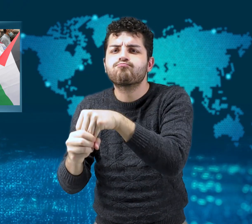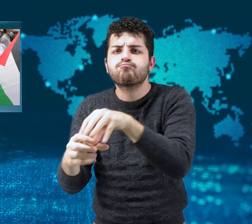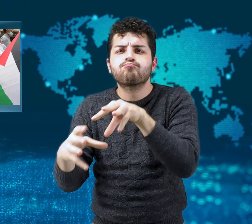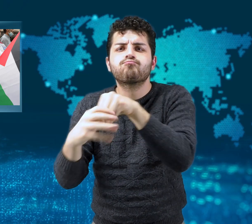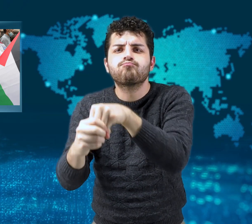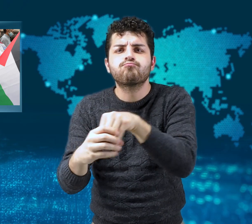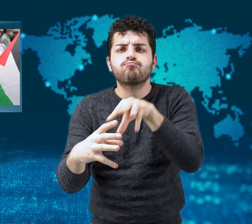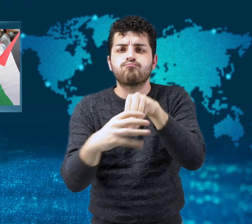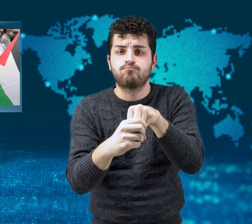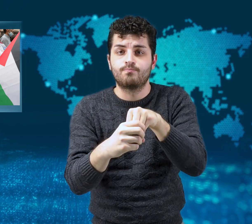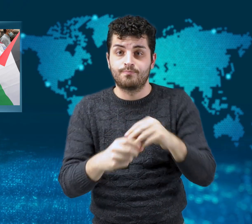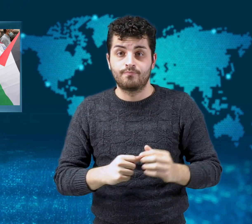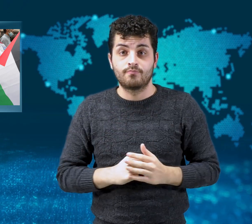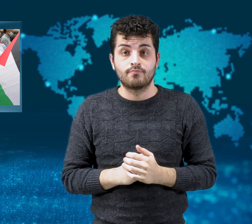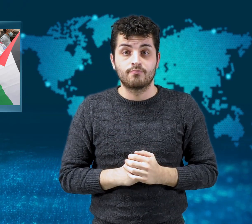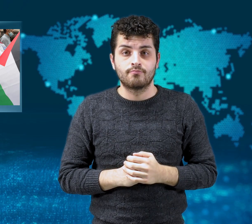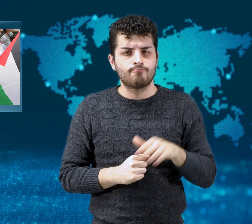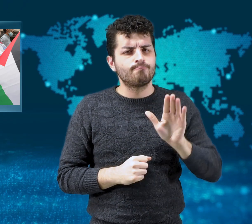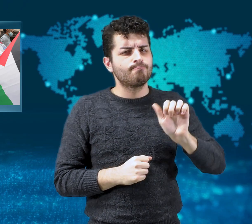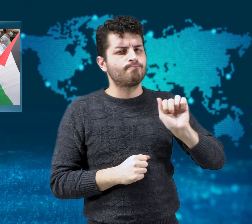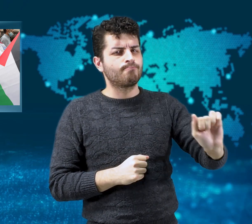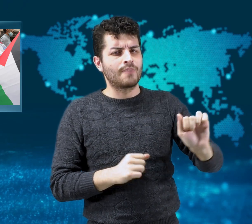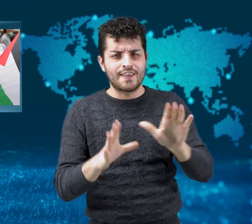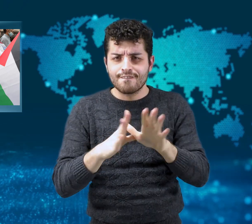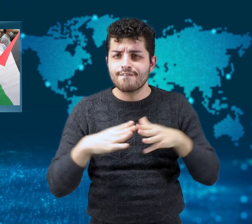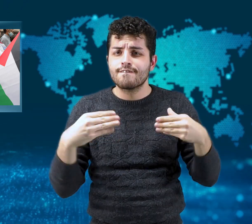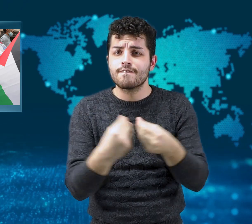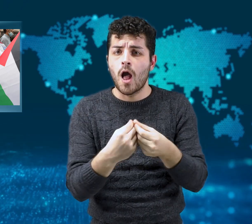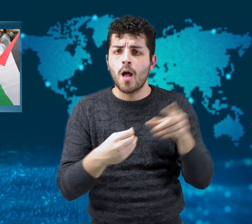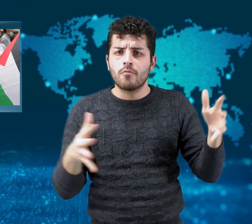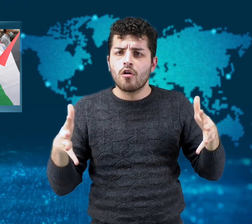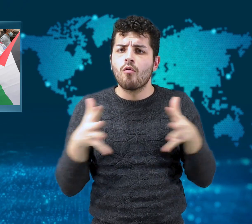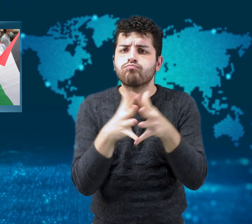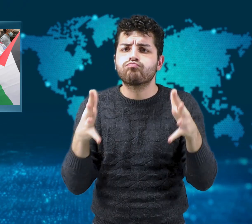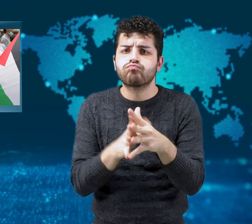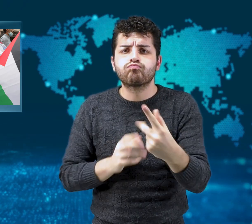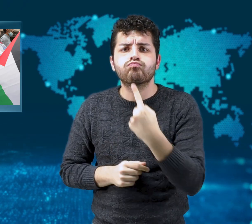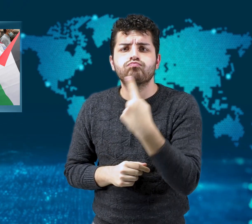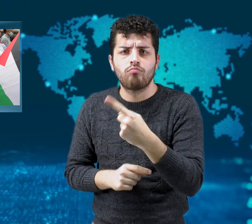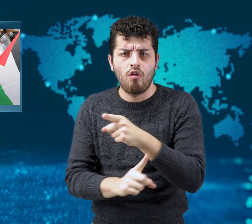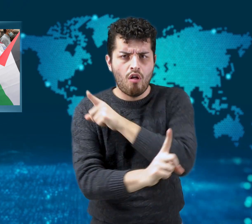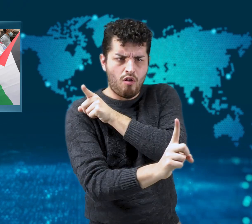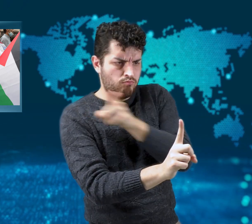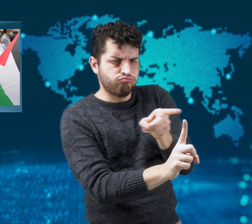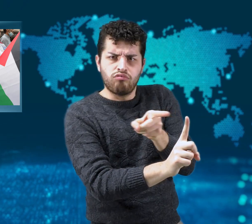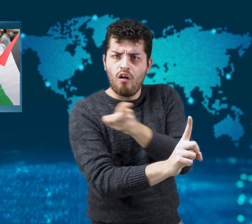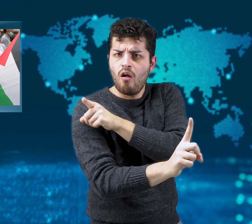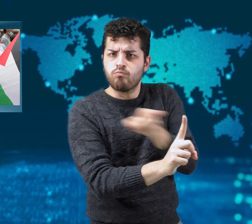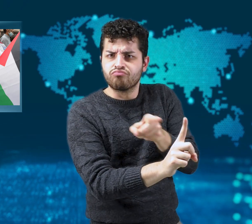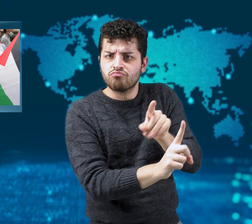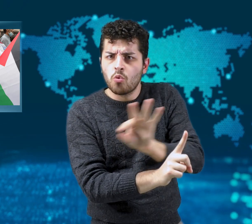His family said the accusations are unfounded.